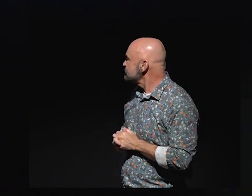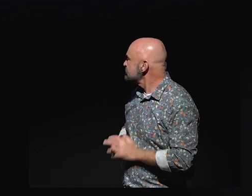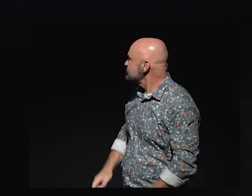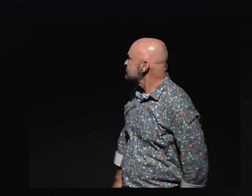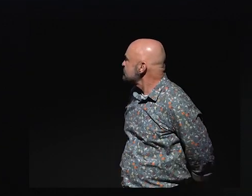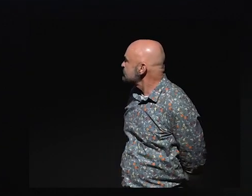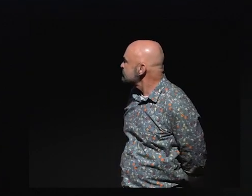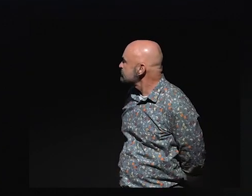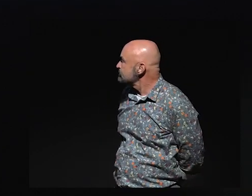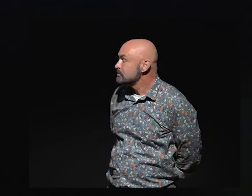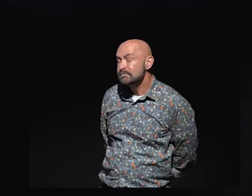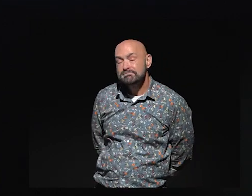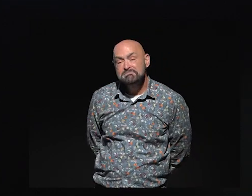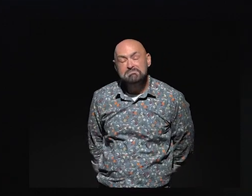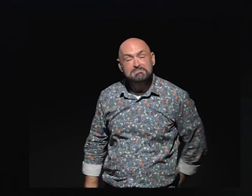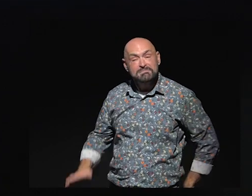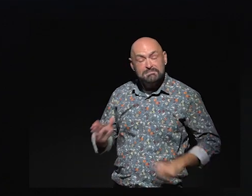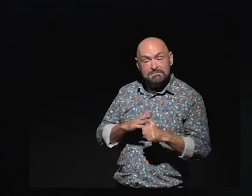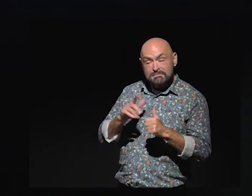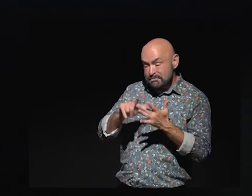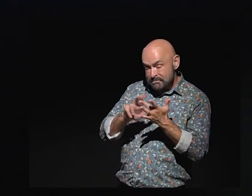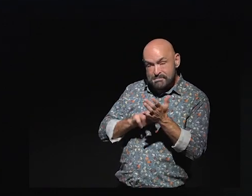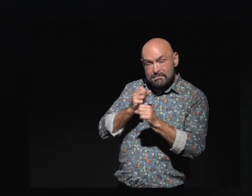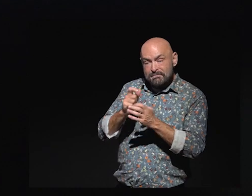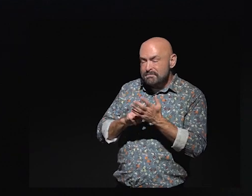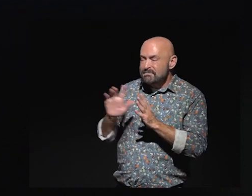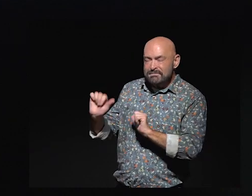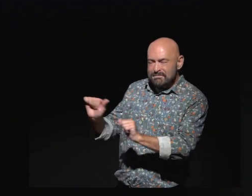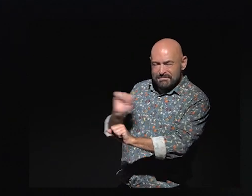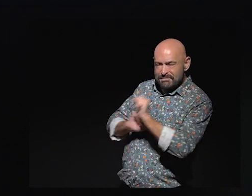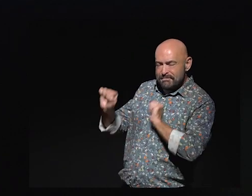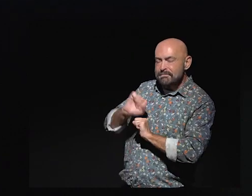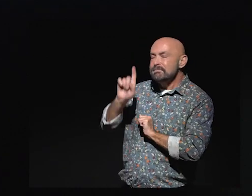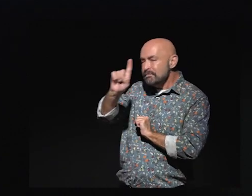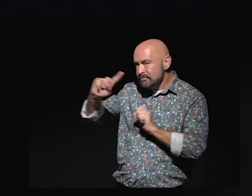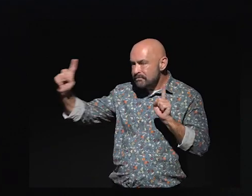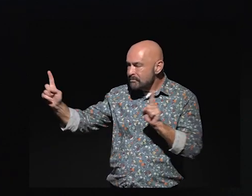He's reluctant to take it at first, but when they're introduced, the story goes,